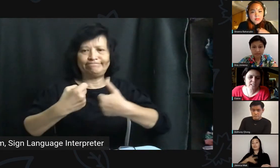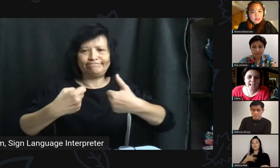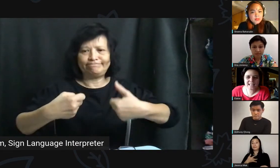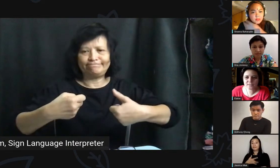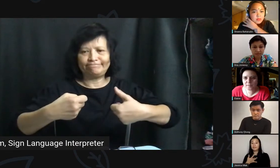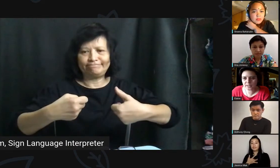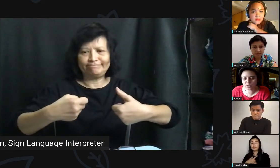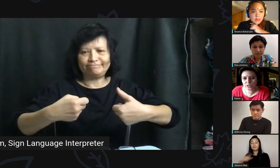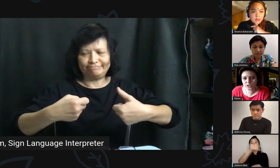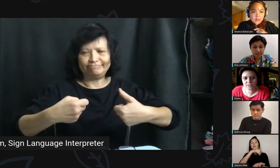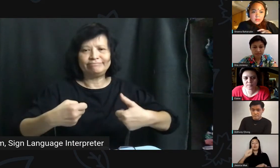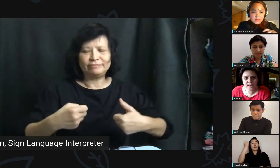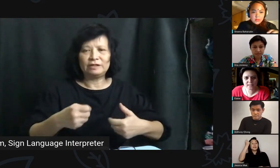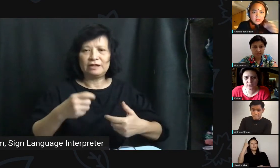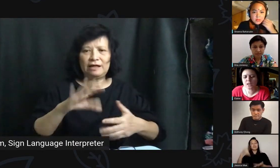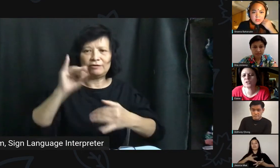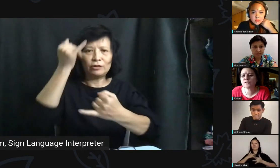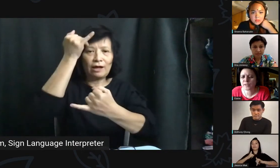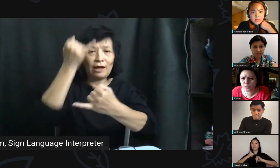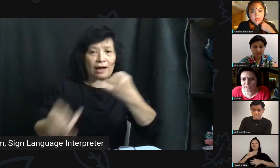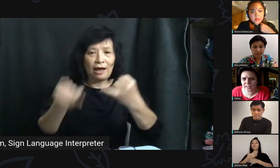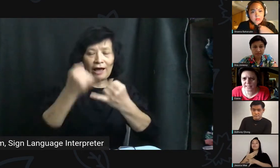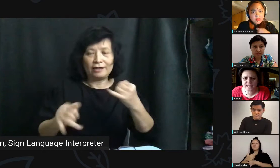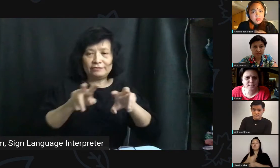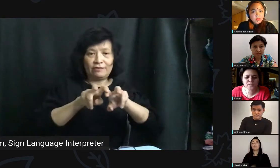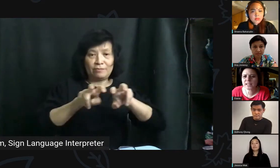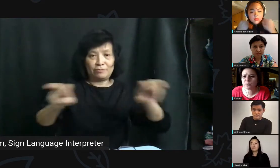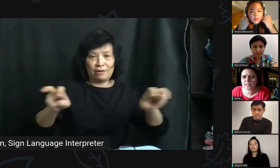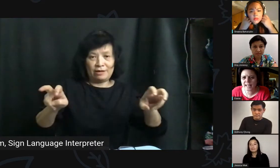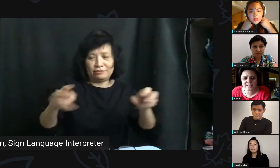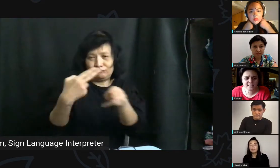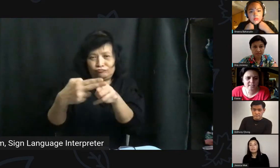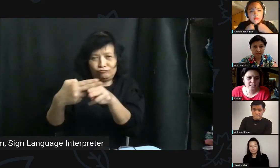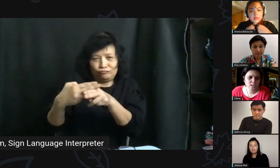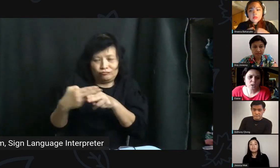I was gonna ask a final question of a panel. I’ll do it very quickly. It’s for everybody who want to answer.